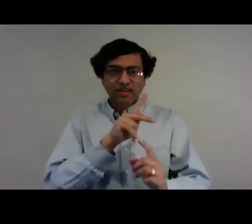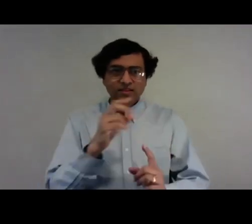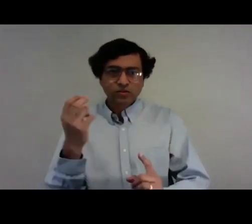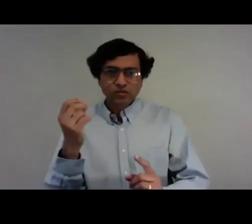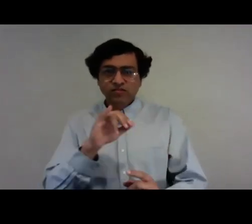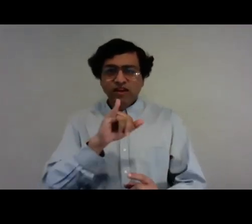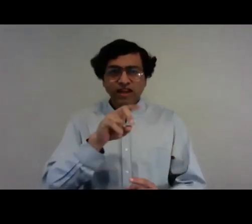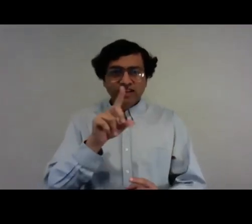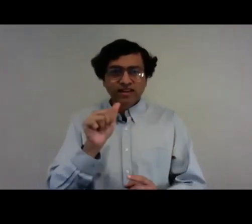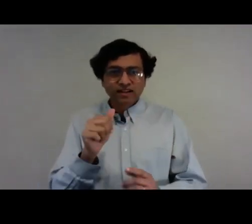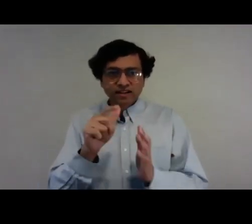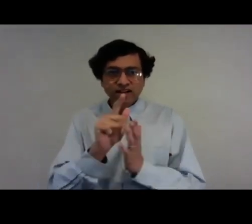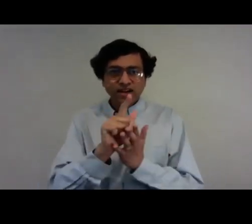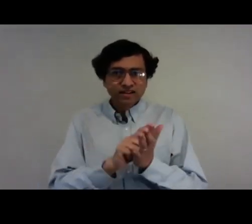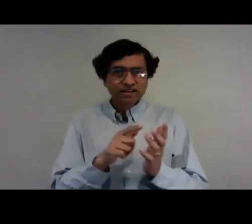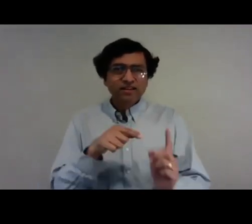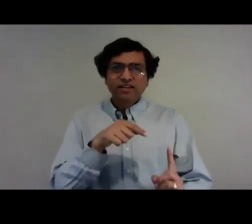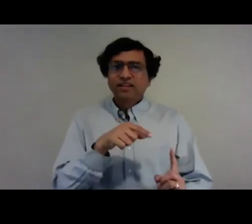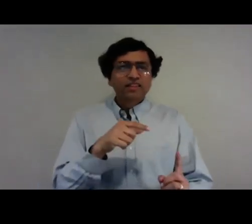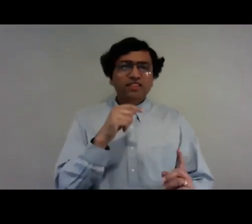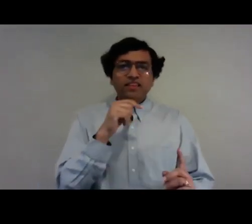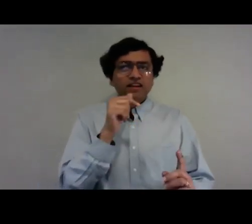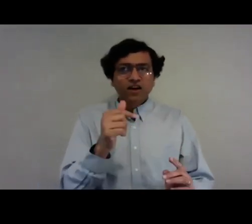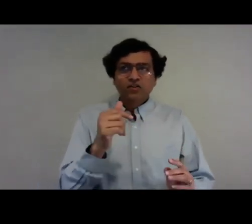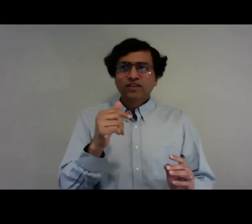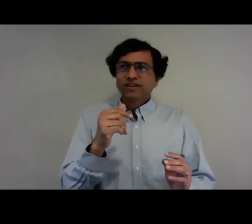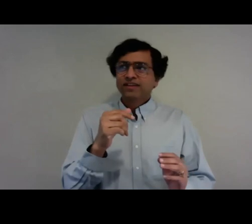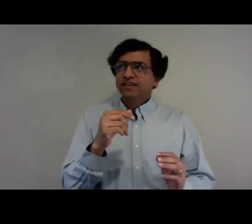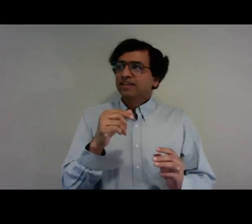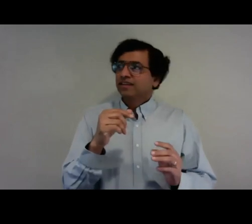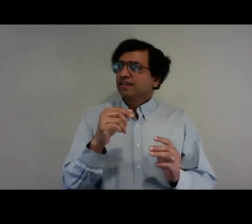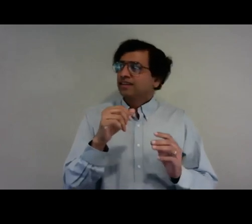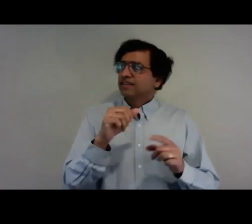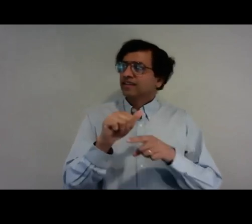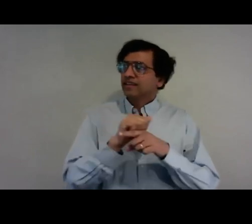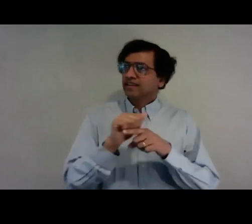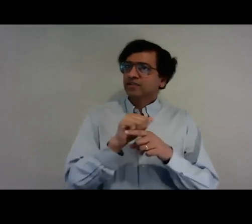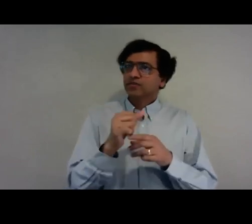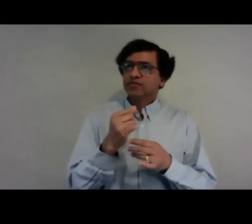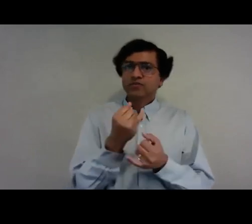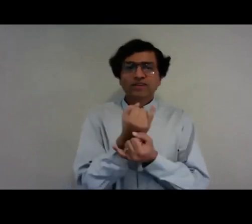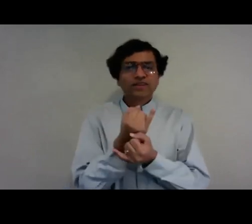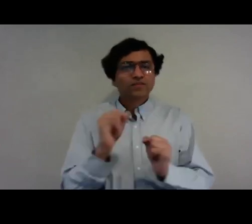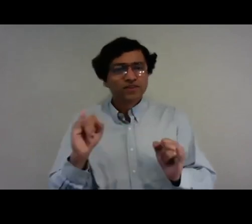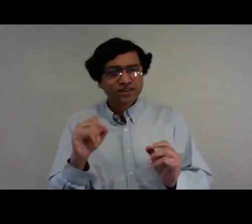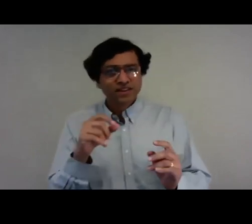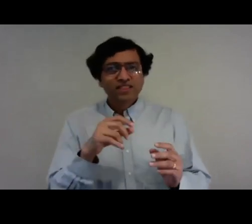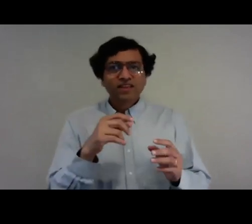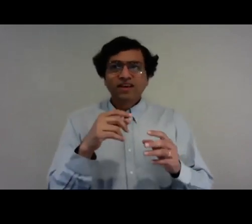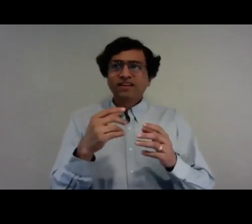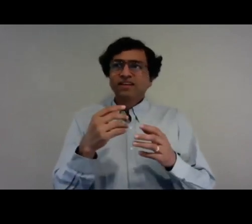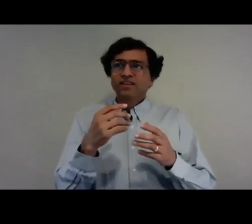Deaf students in high school having come through the K-12 setting don't seem to be